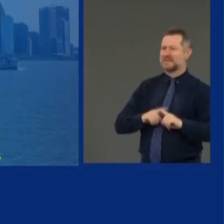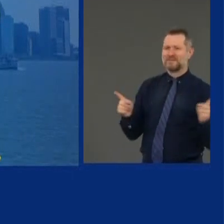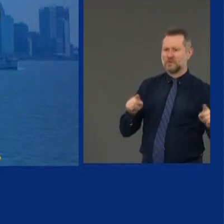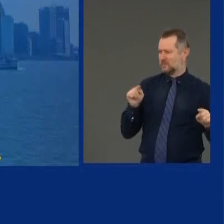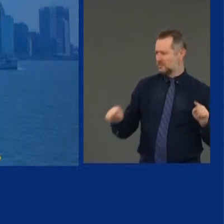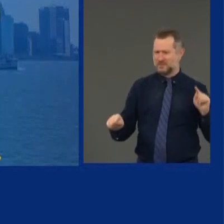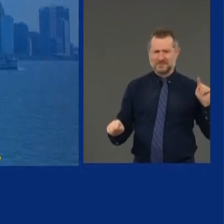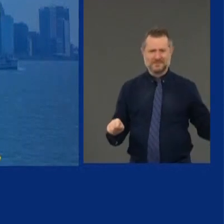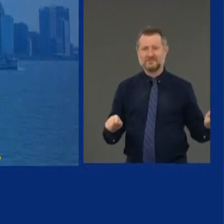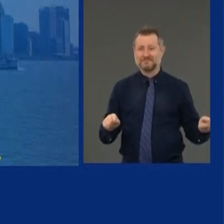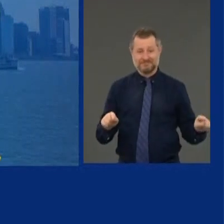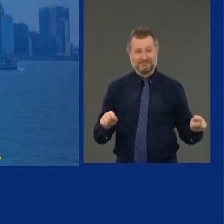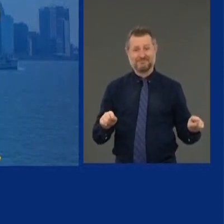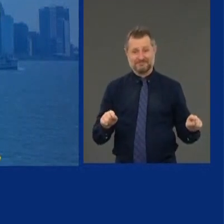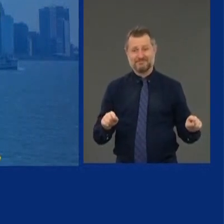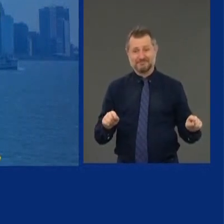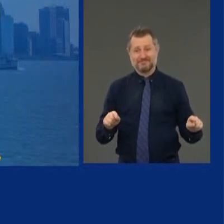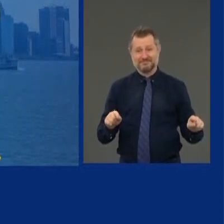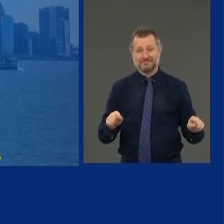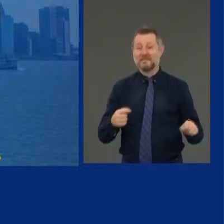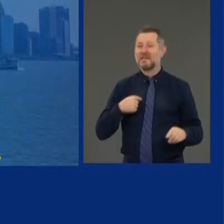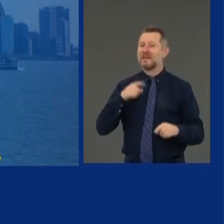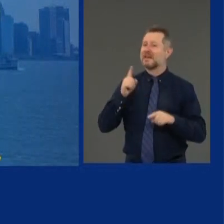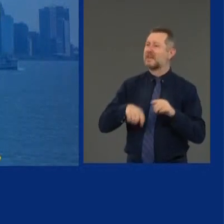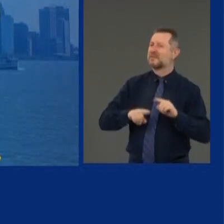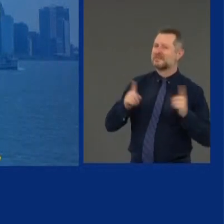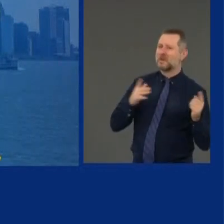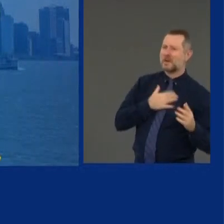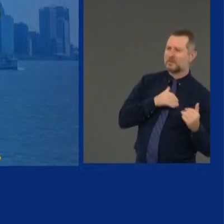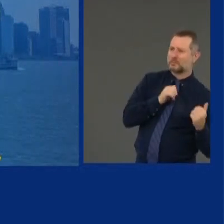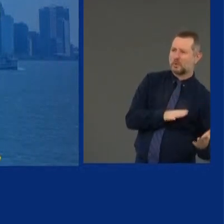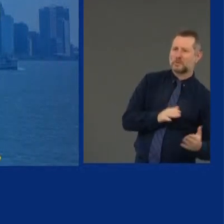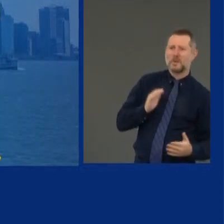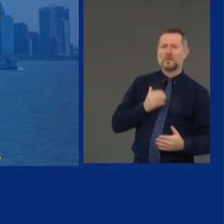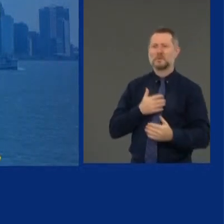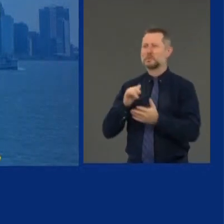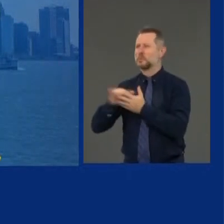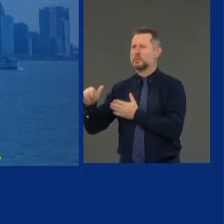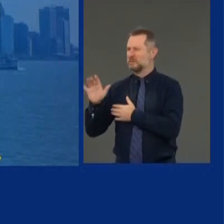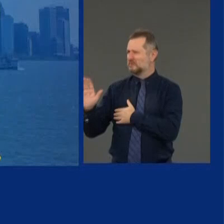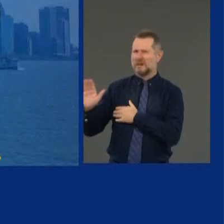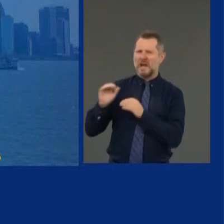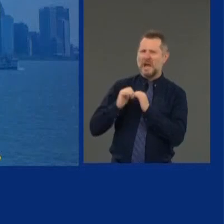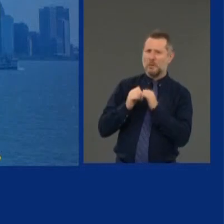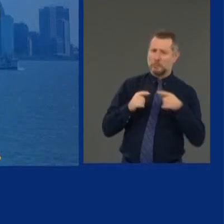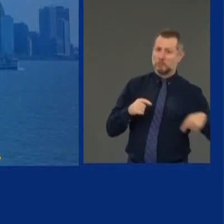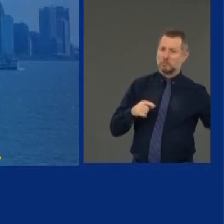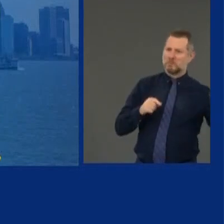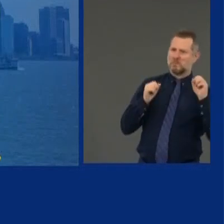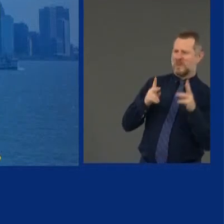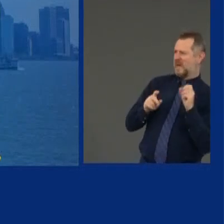ALL THAT CROWDING. HOW IS NEW YORK GOING DOWN AND OUR STATES ARE GOING UP? WHAT'S THE DIFFERENCE?